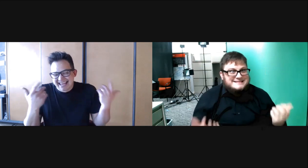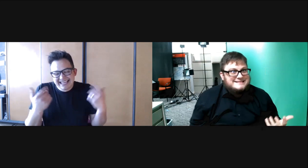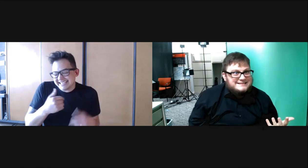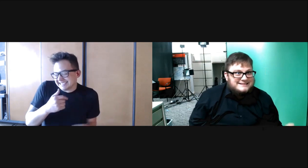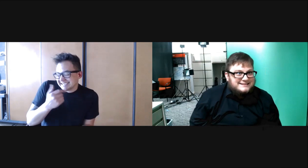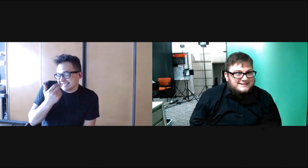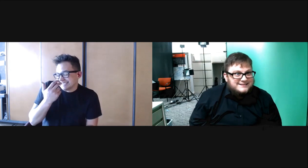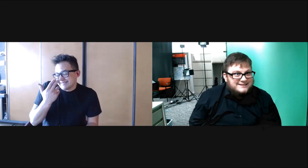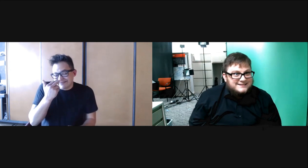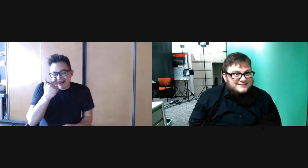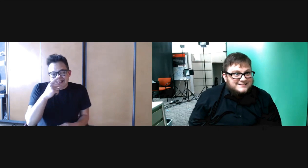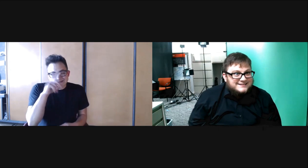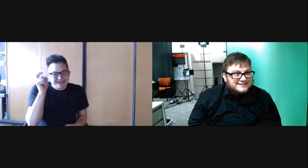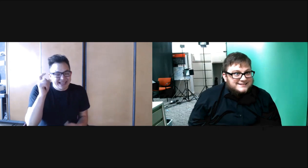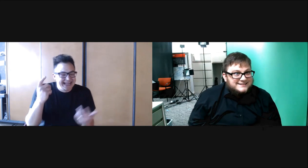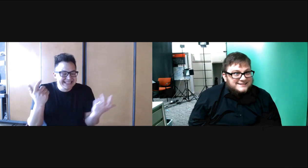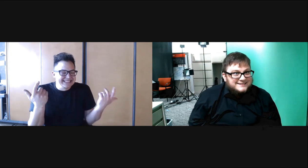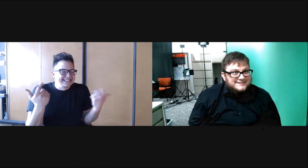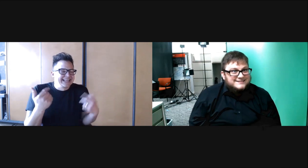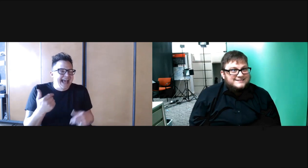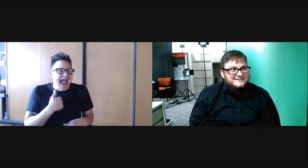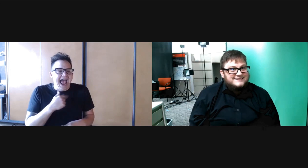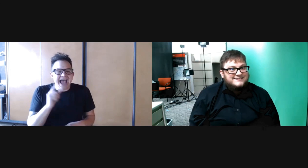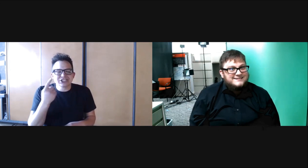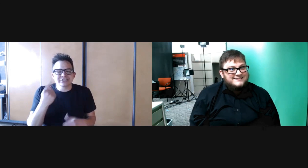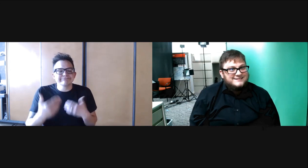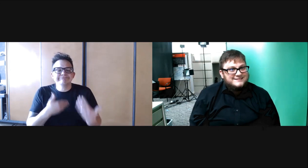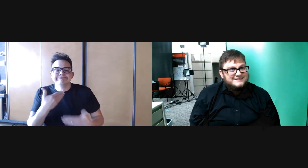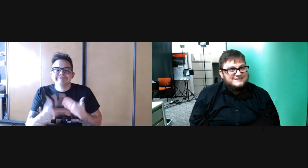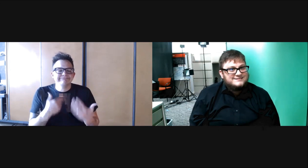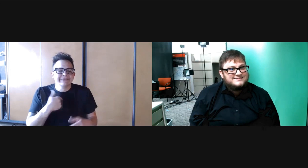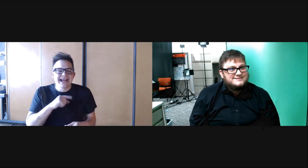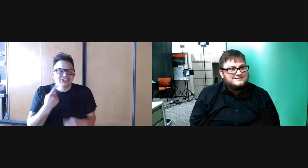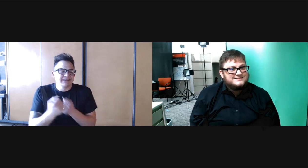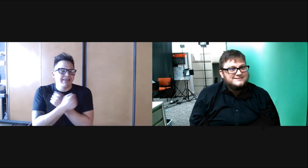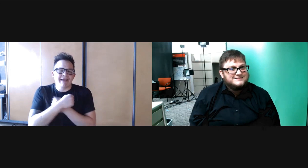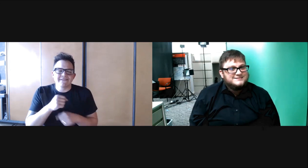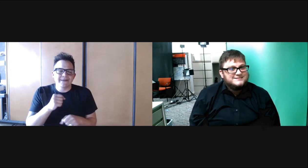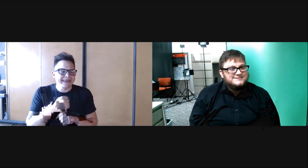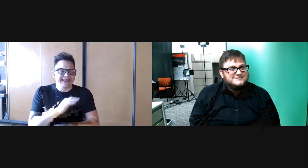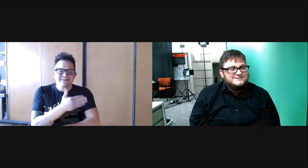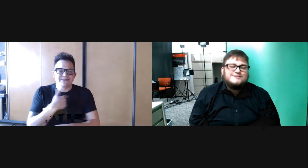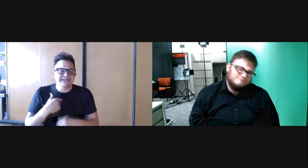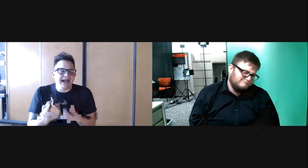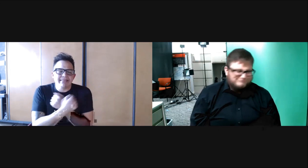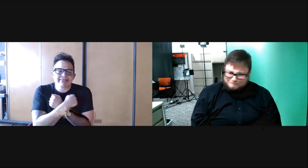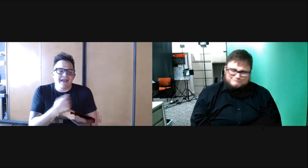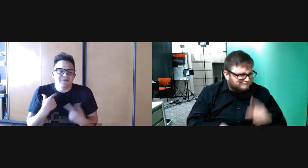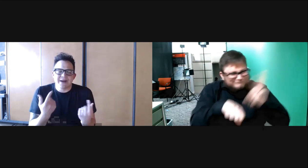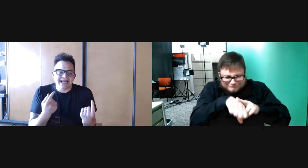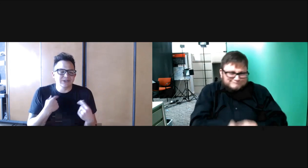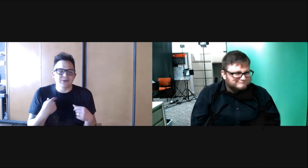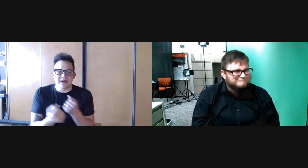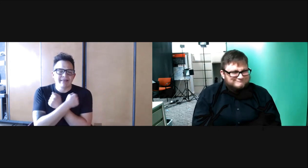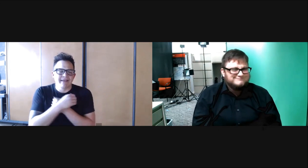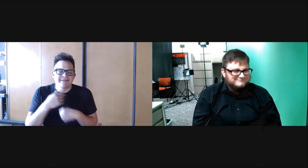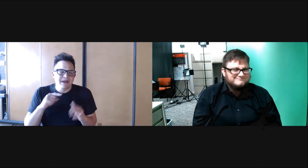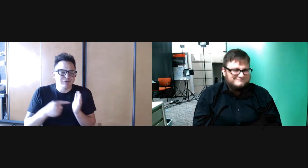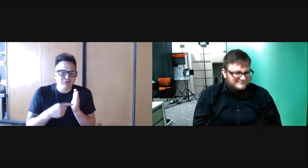It's funny because I just went with the flow. I love making music, I love what I do, I love